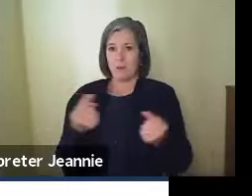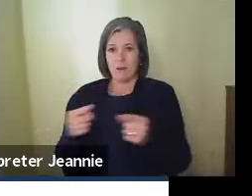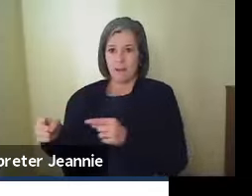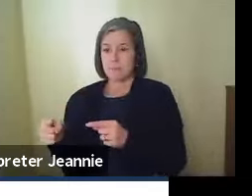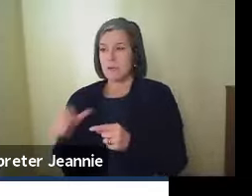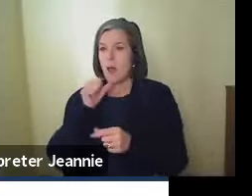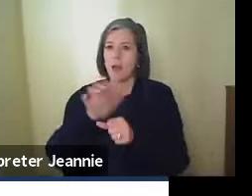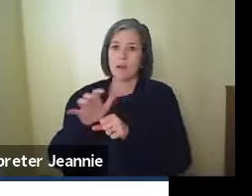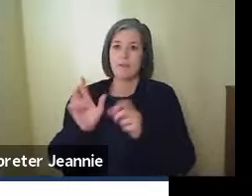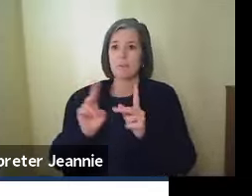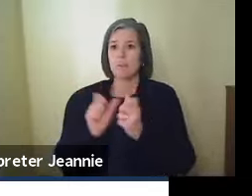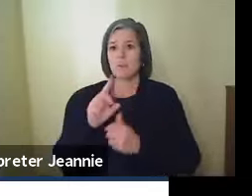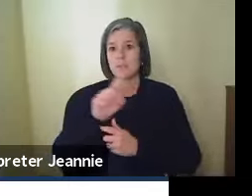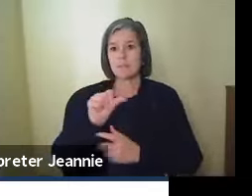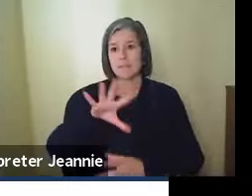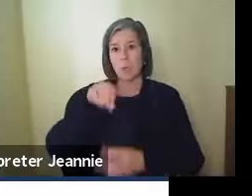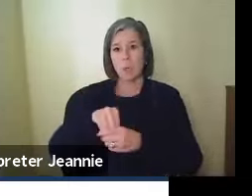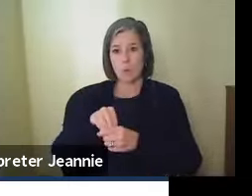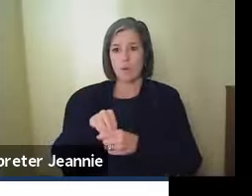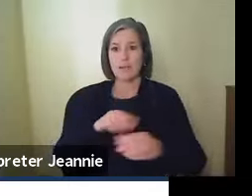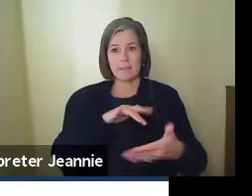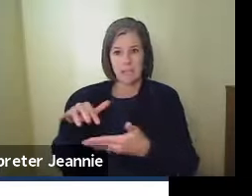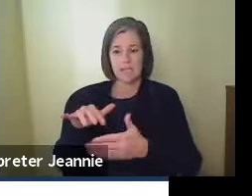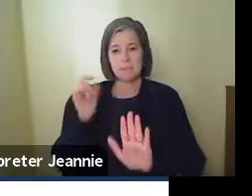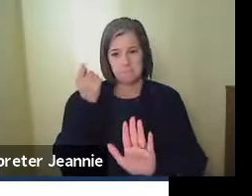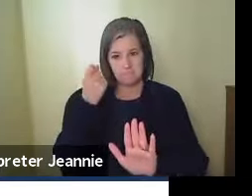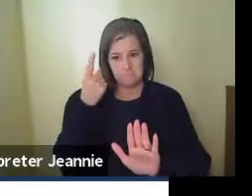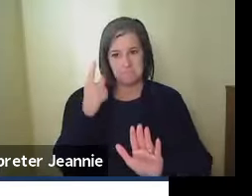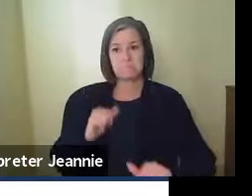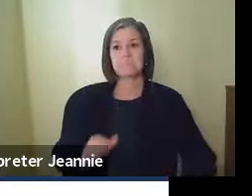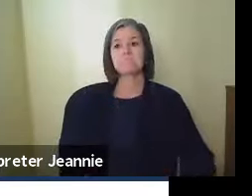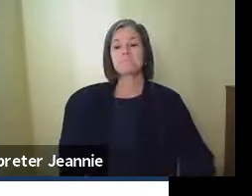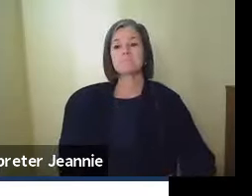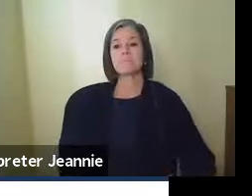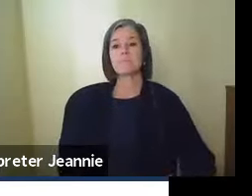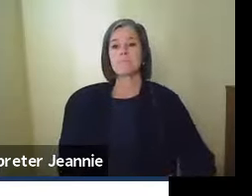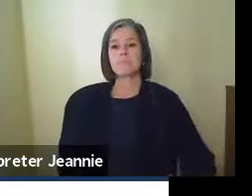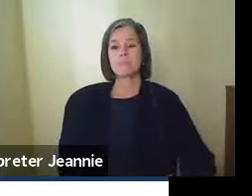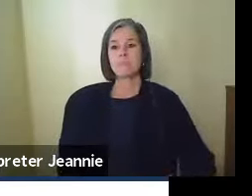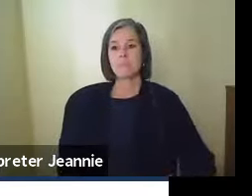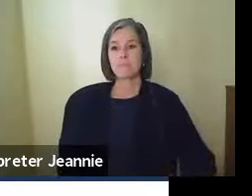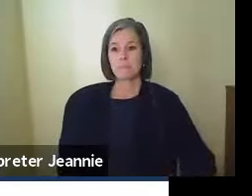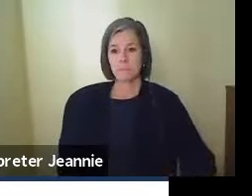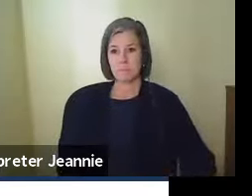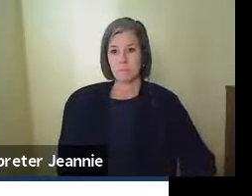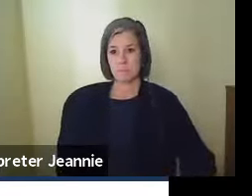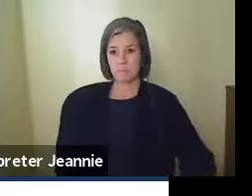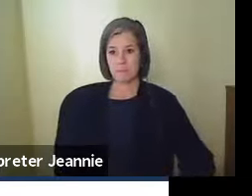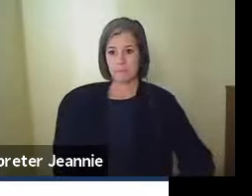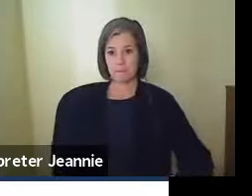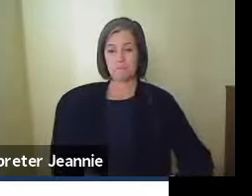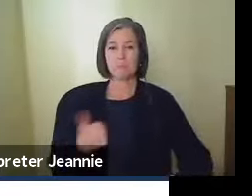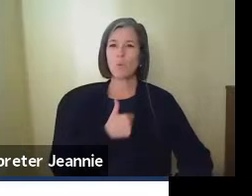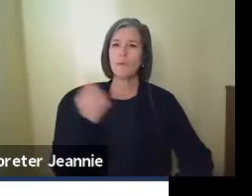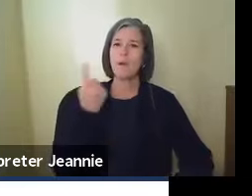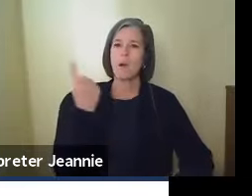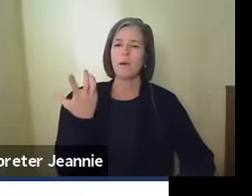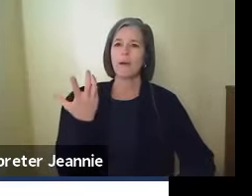with disabilities are included in the studies. We always are wondering, well, what is